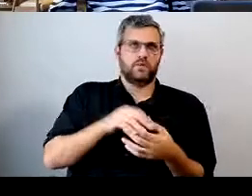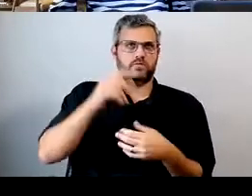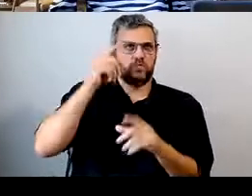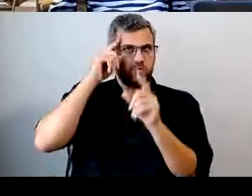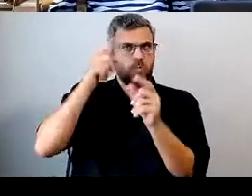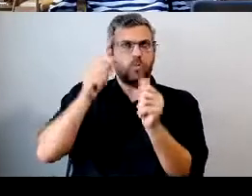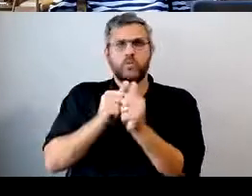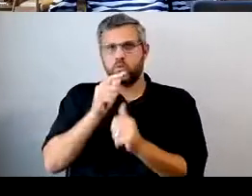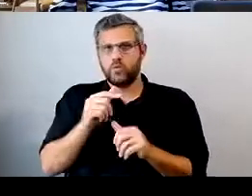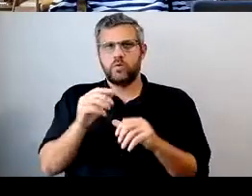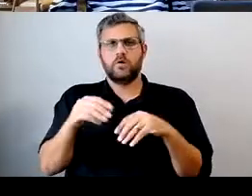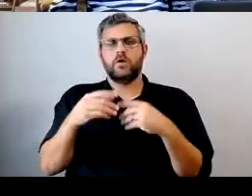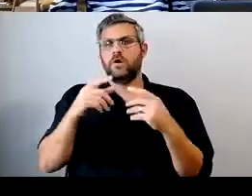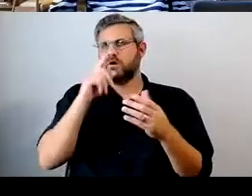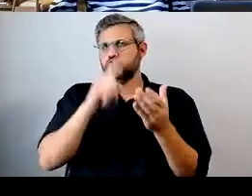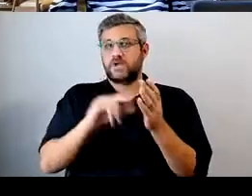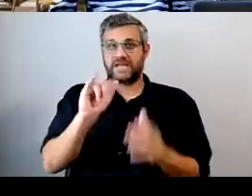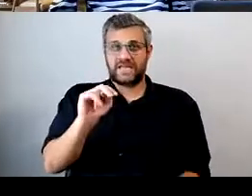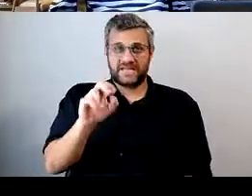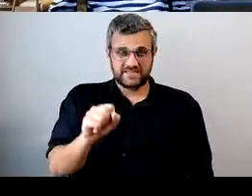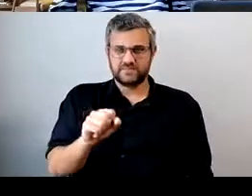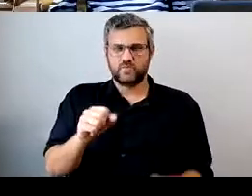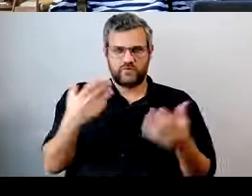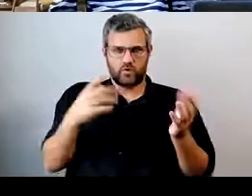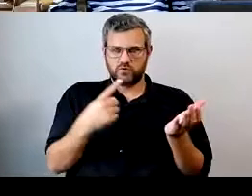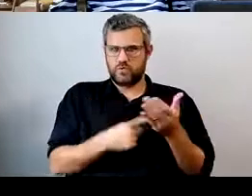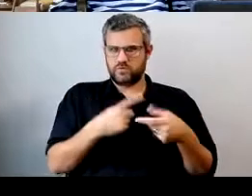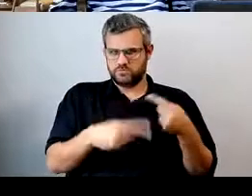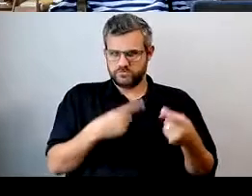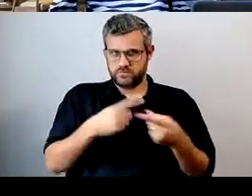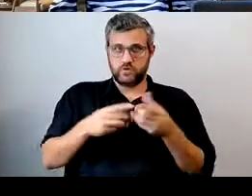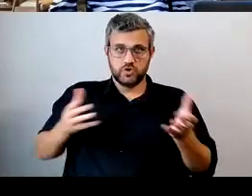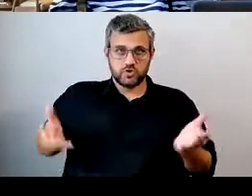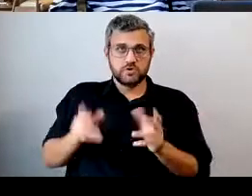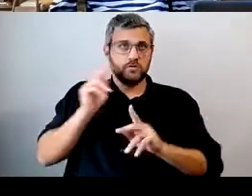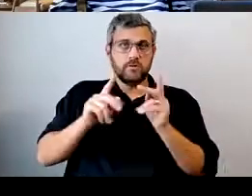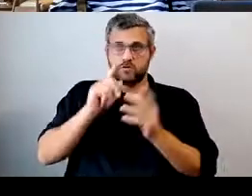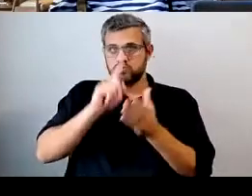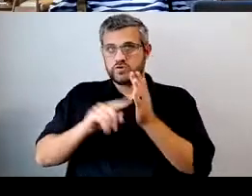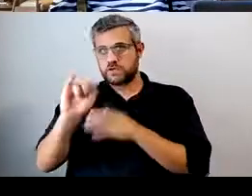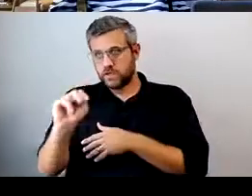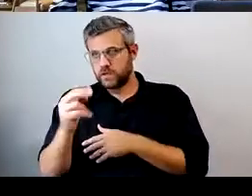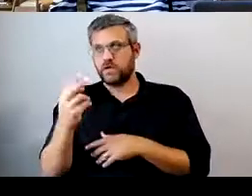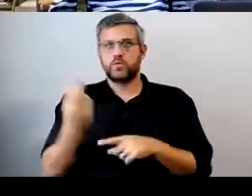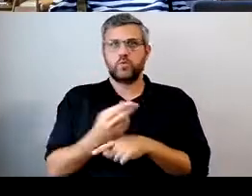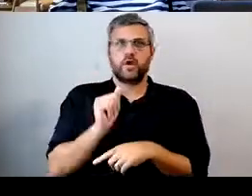We can perform check-ins, as we already talked about, encourage people to check in with others, and utilize an app for accountability,